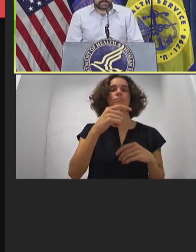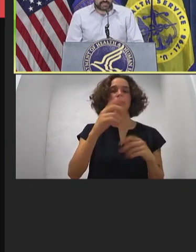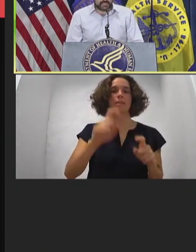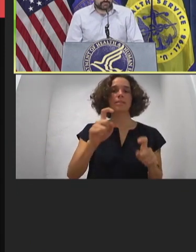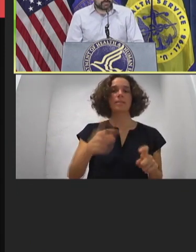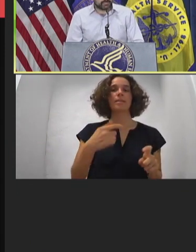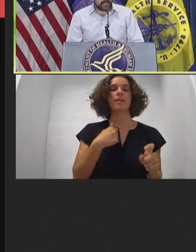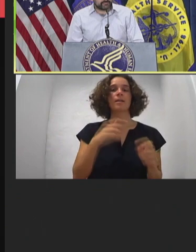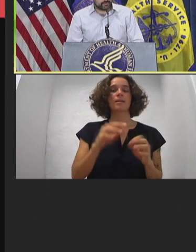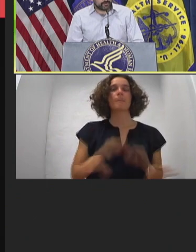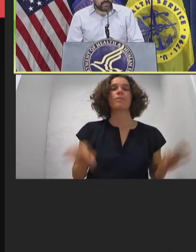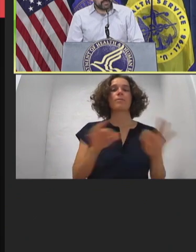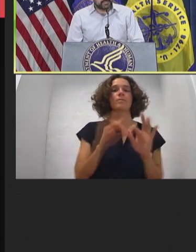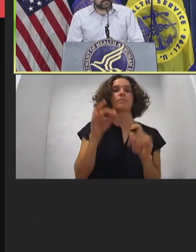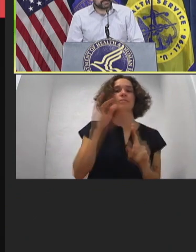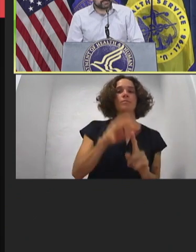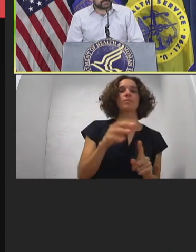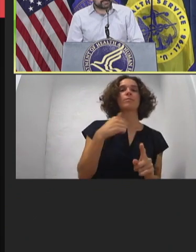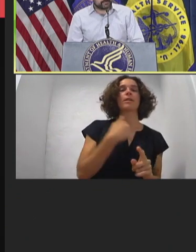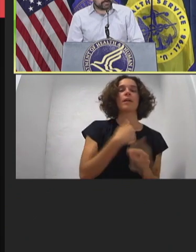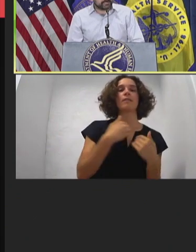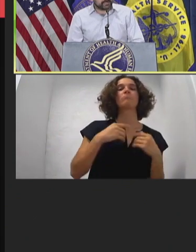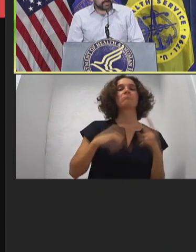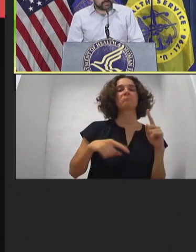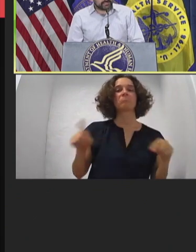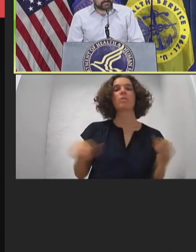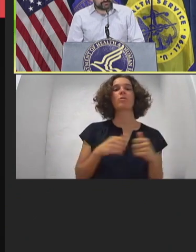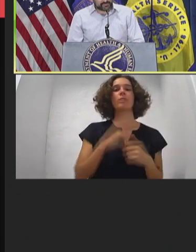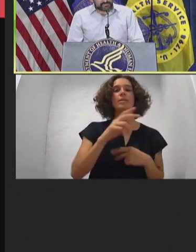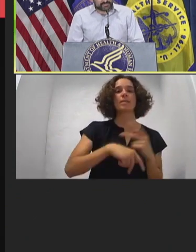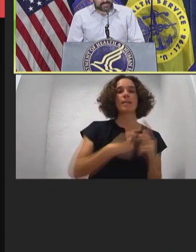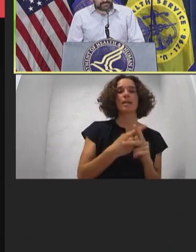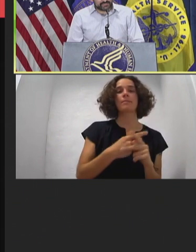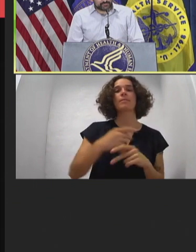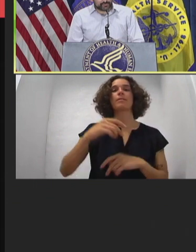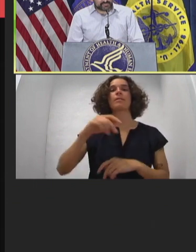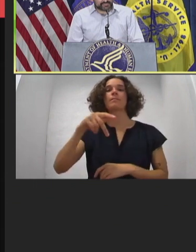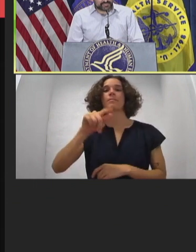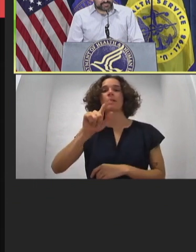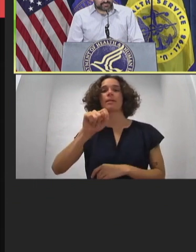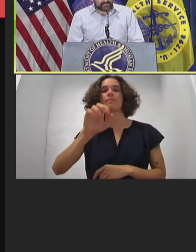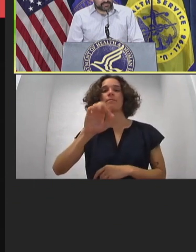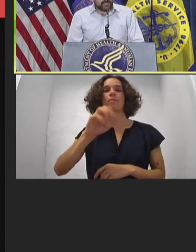type and platform, it doesn't necessarily imply a diversity in antigen presentation.